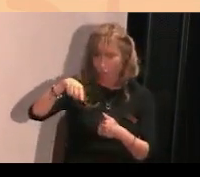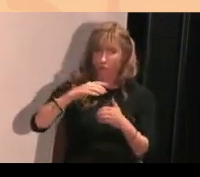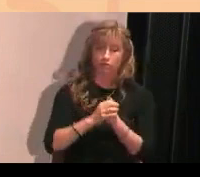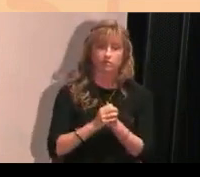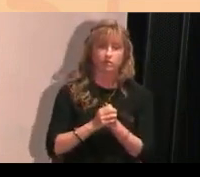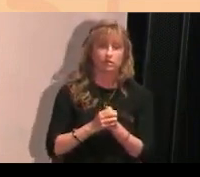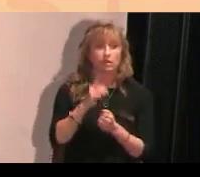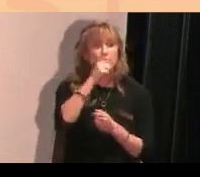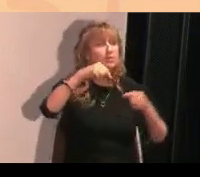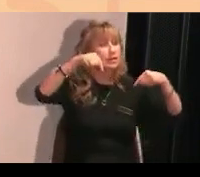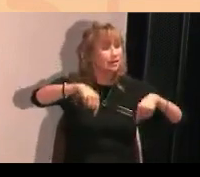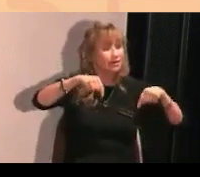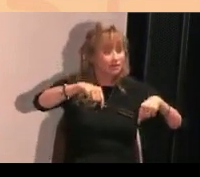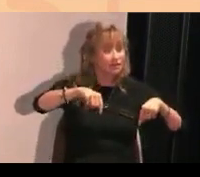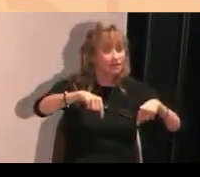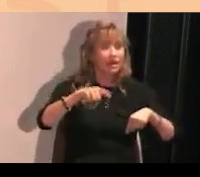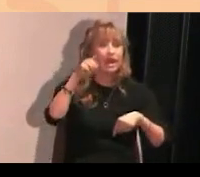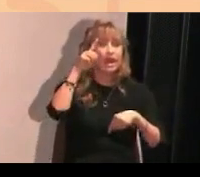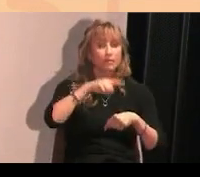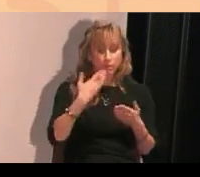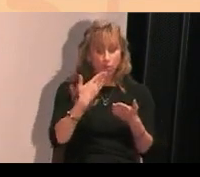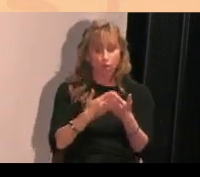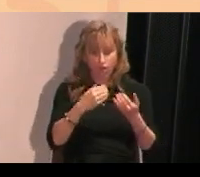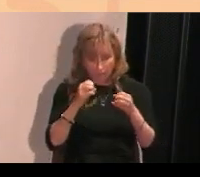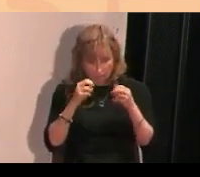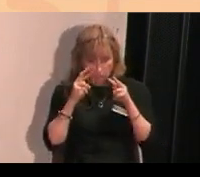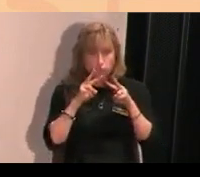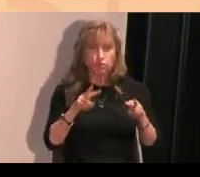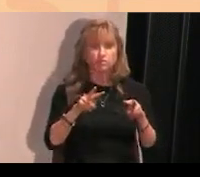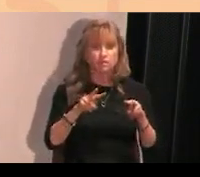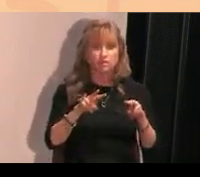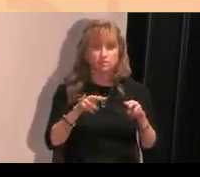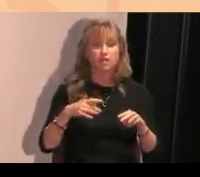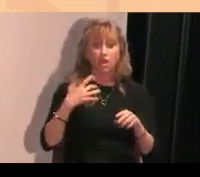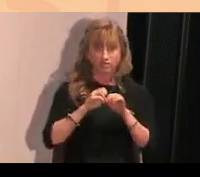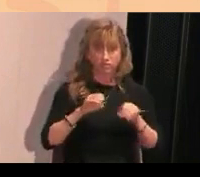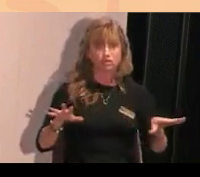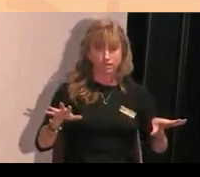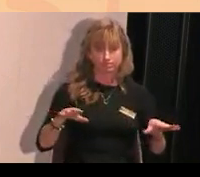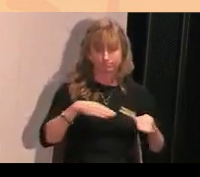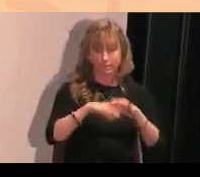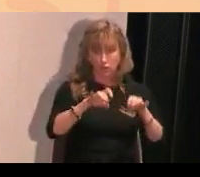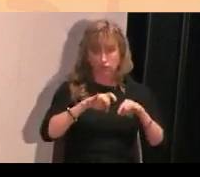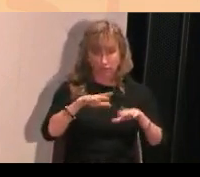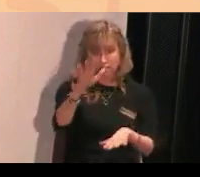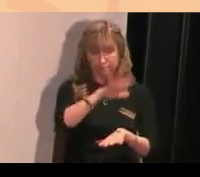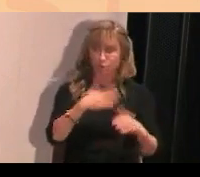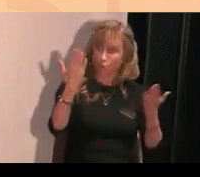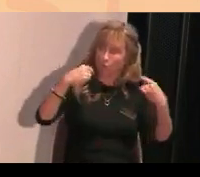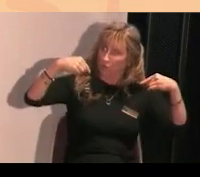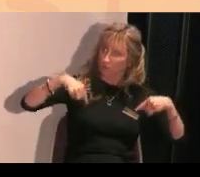in the room and those listening online across the country welcome to Purrumpa the largest national